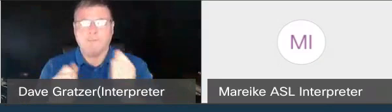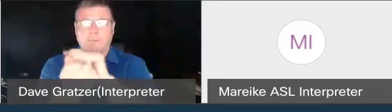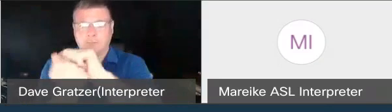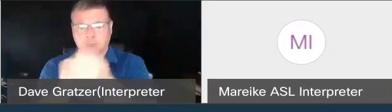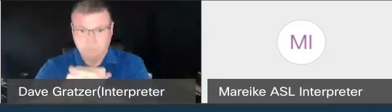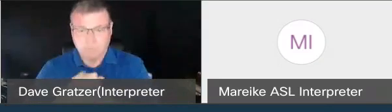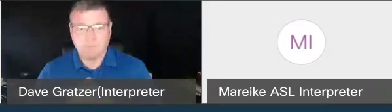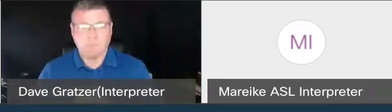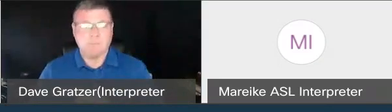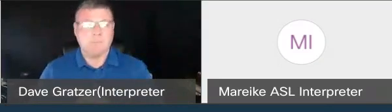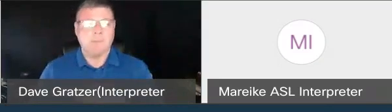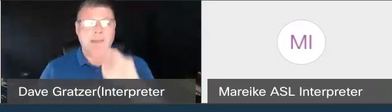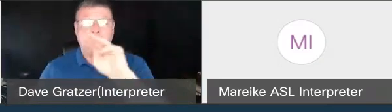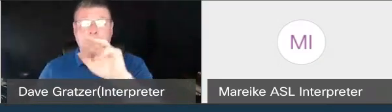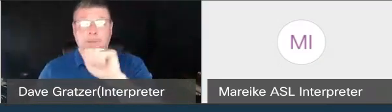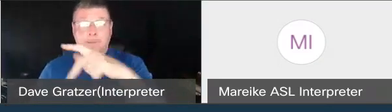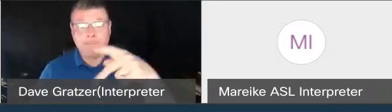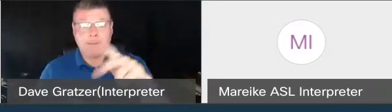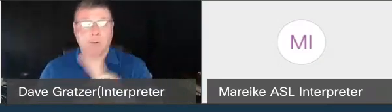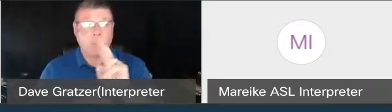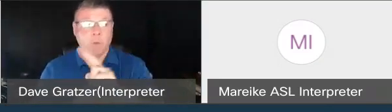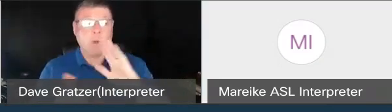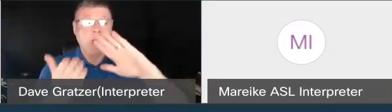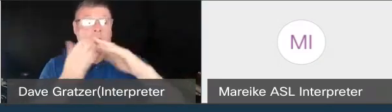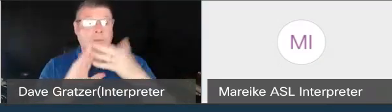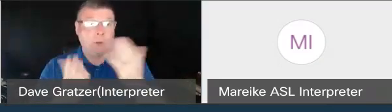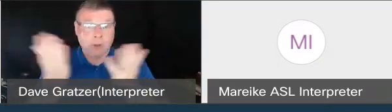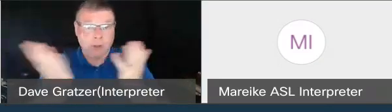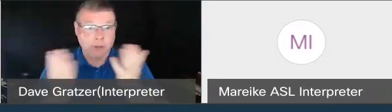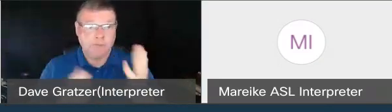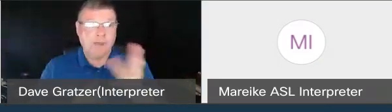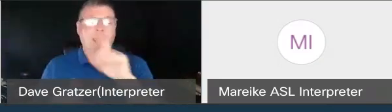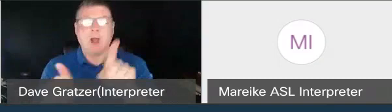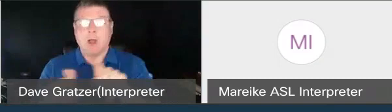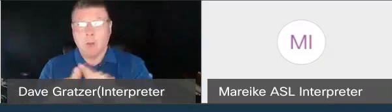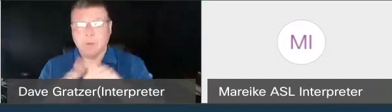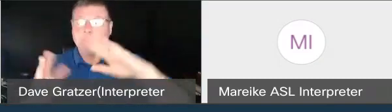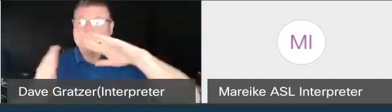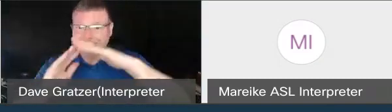MAAP utilizes both community service providers along with the municipal justice system